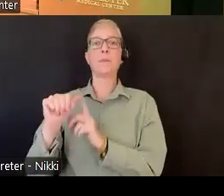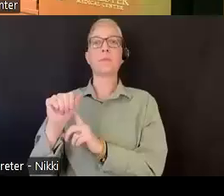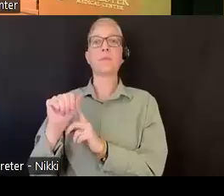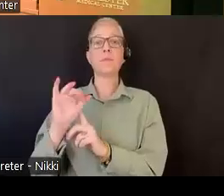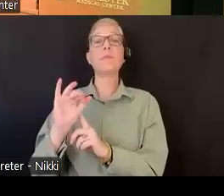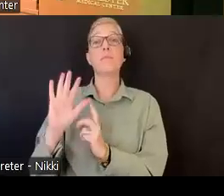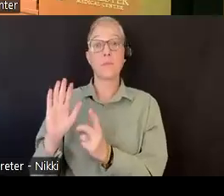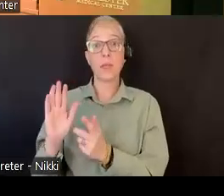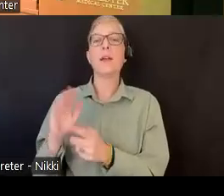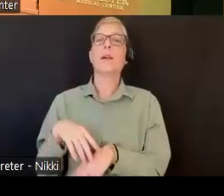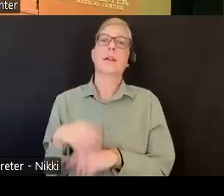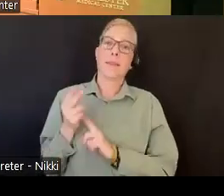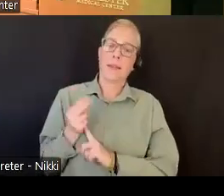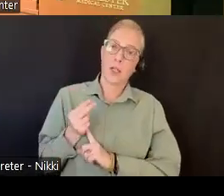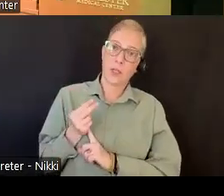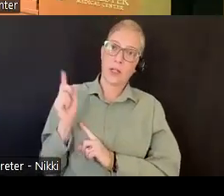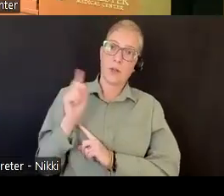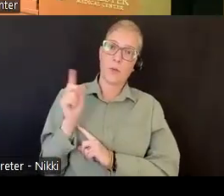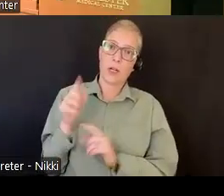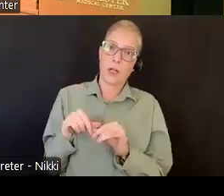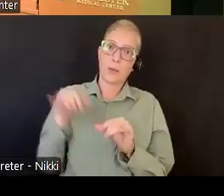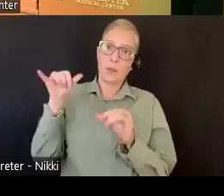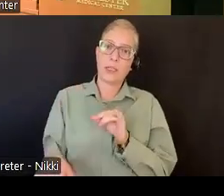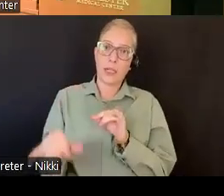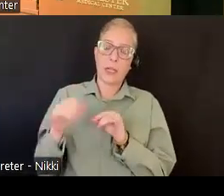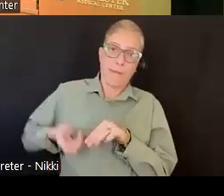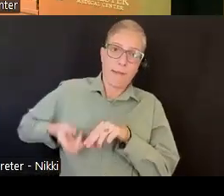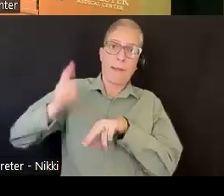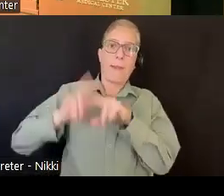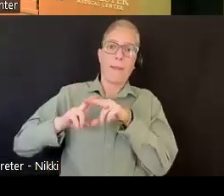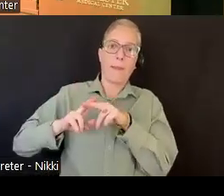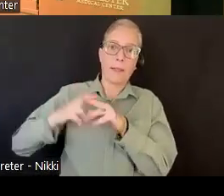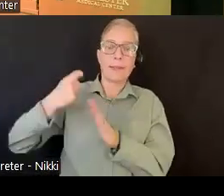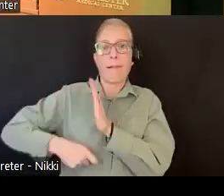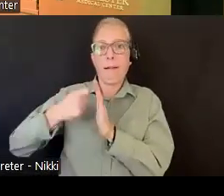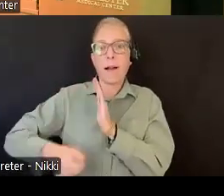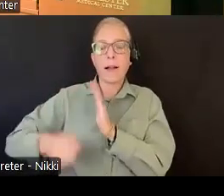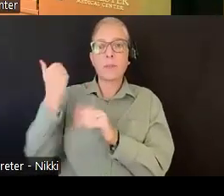uh hotel that I was staying at to $185 a night. I didn't have any income, didn't have a job, didn't